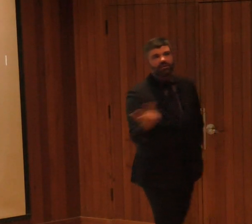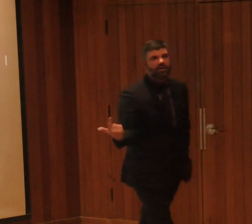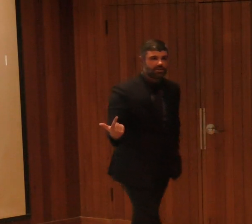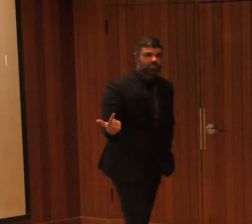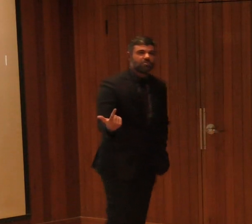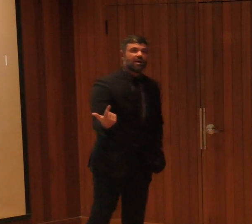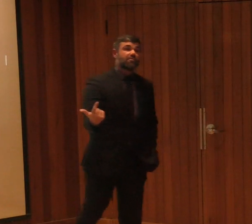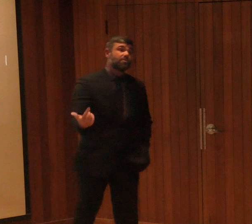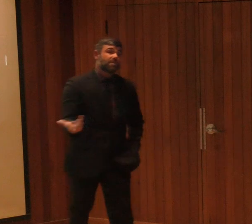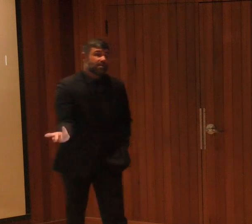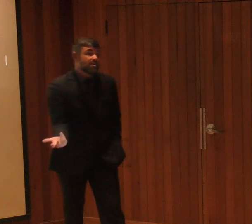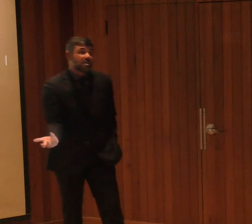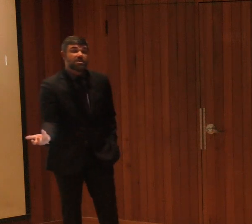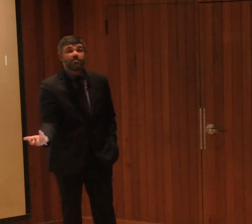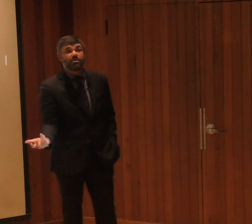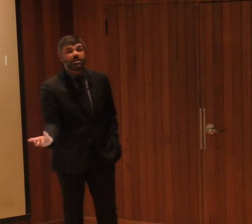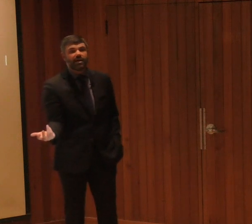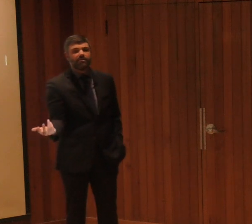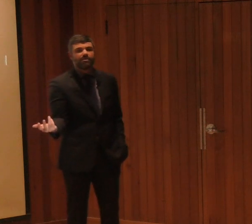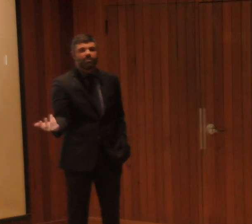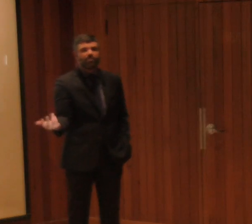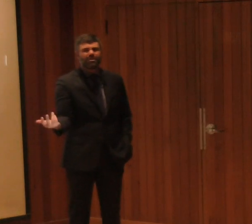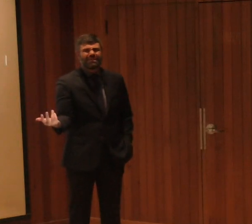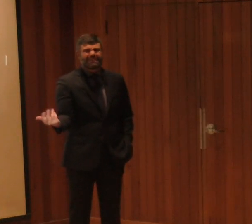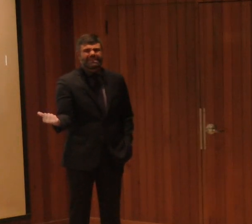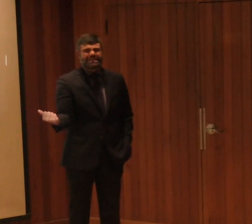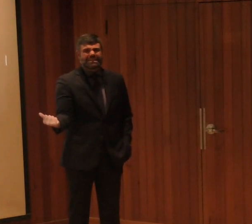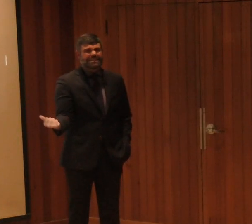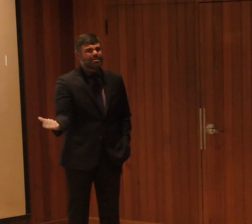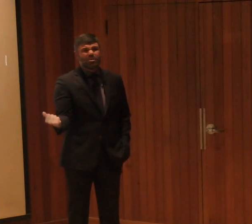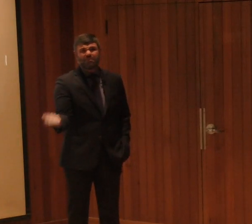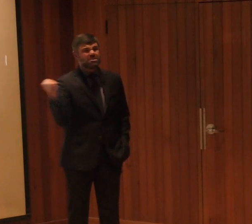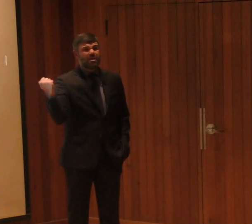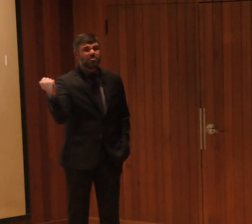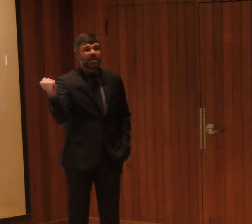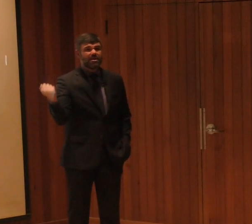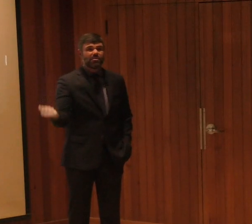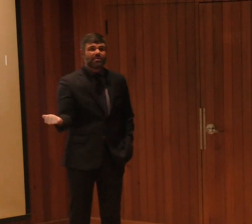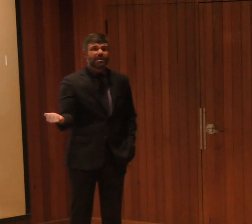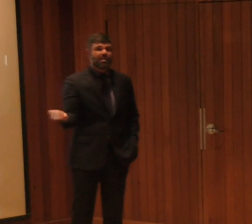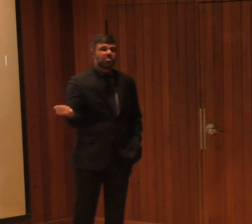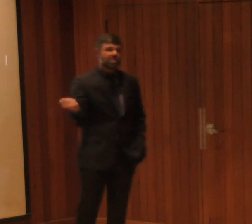and whether or not they would move back and forth. I think maybe they would. I don't know any example off the top of my head about that.